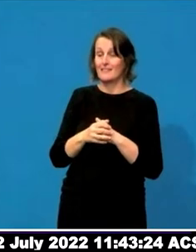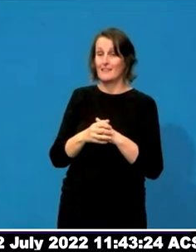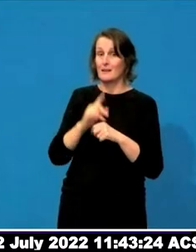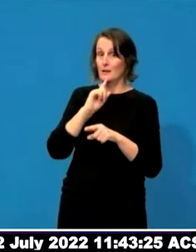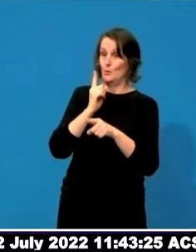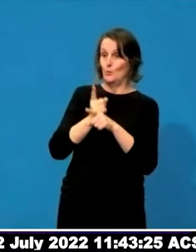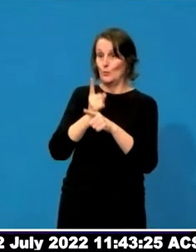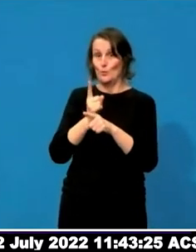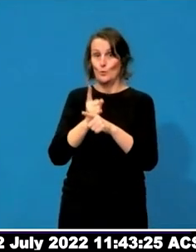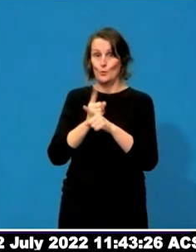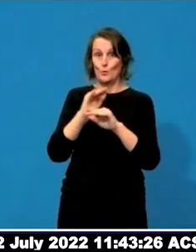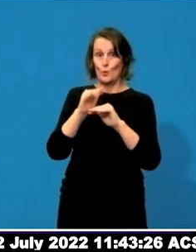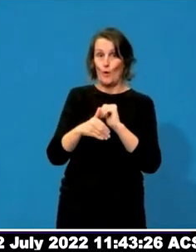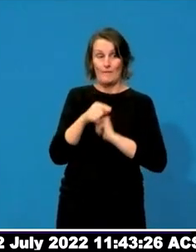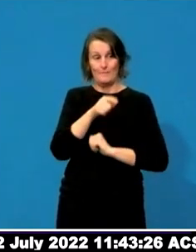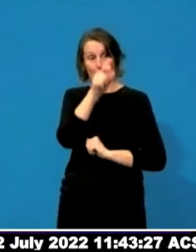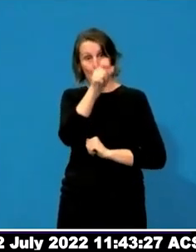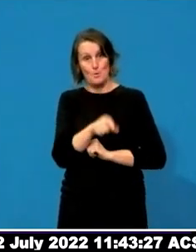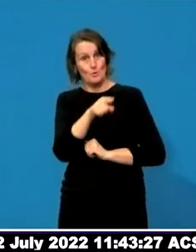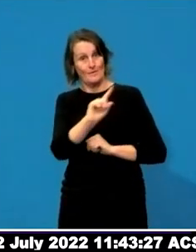that the person would like,